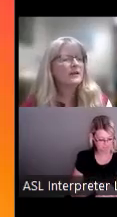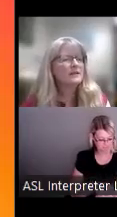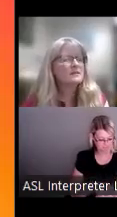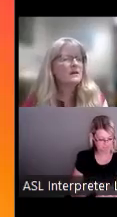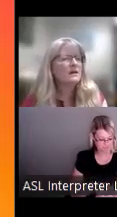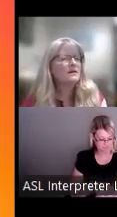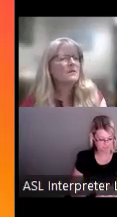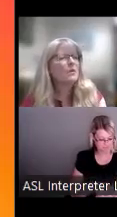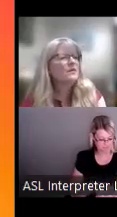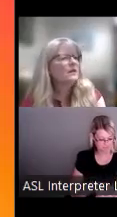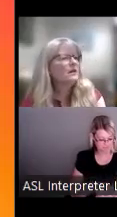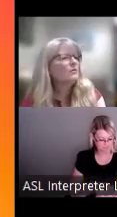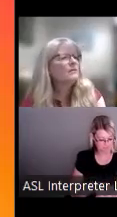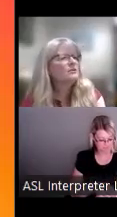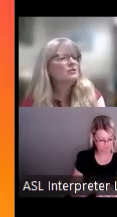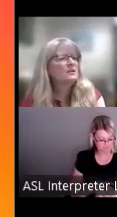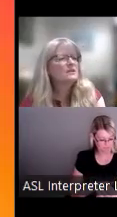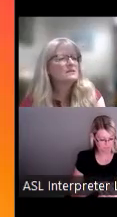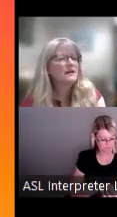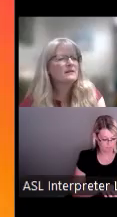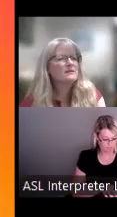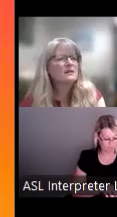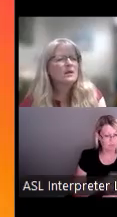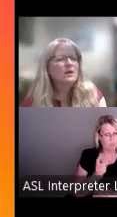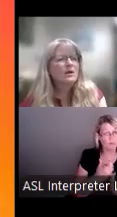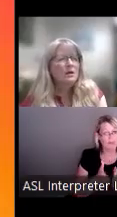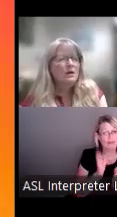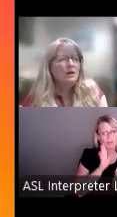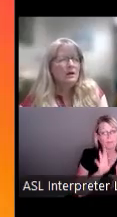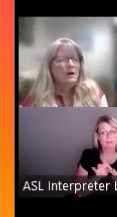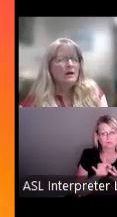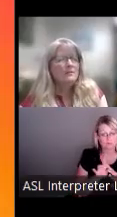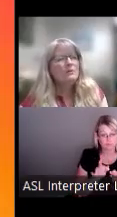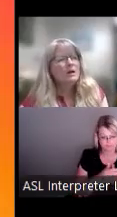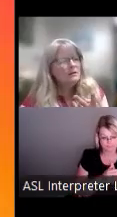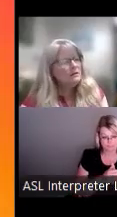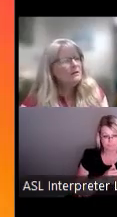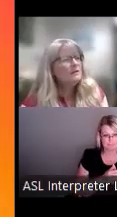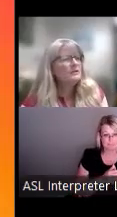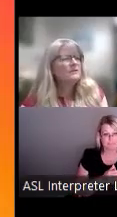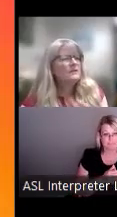flags. One thing I will mention is that, well, a couple of